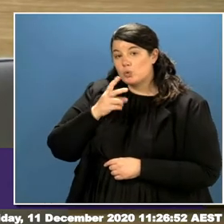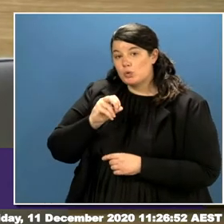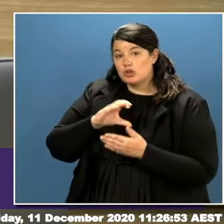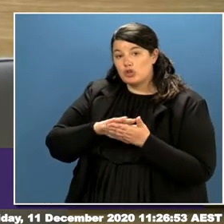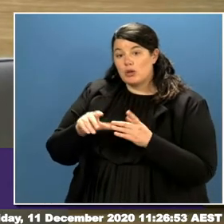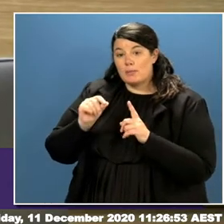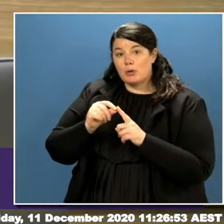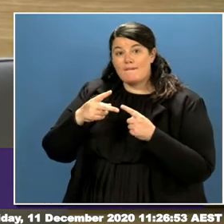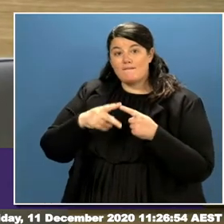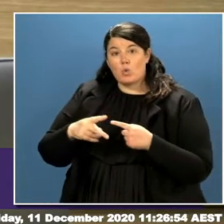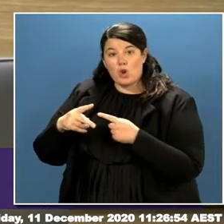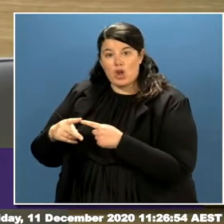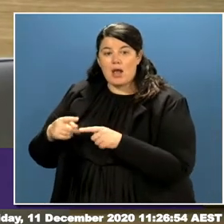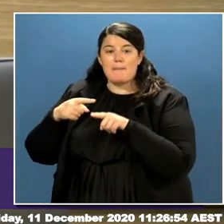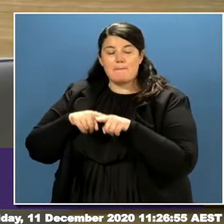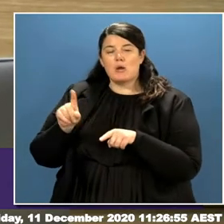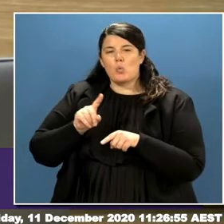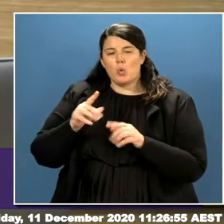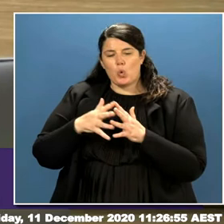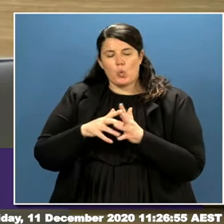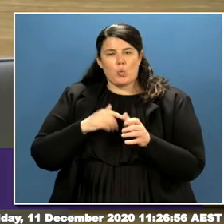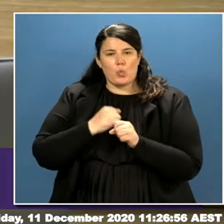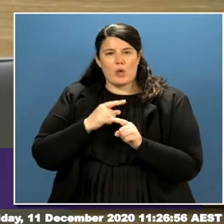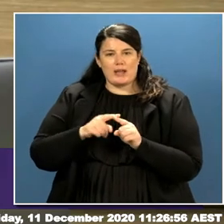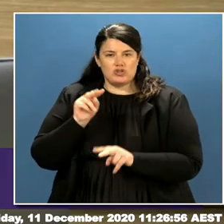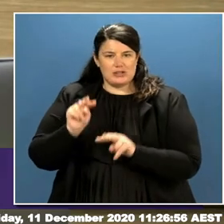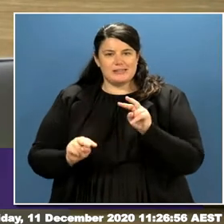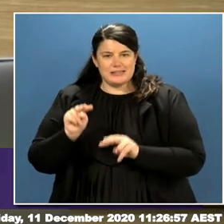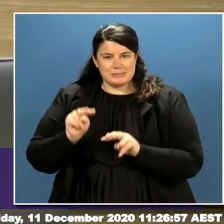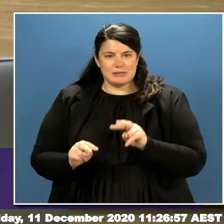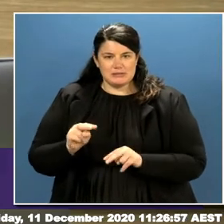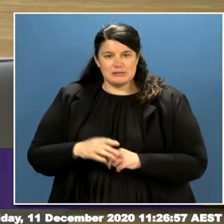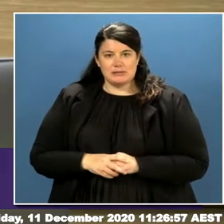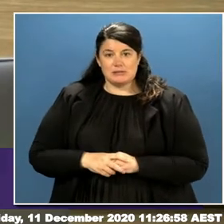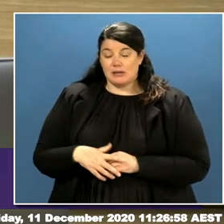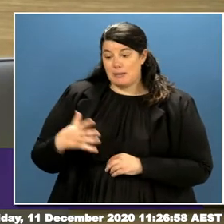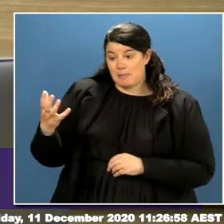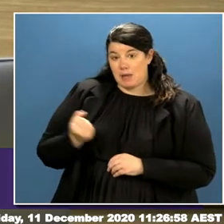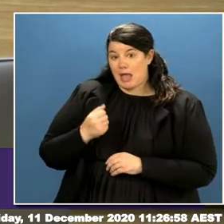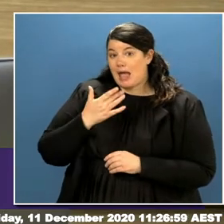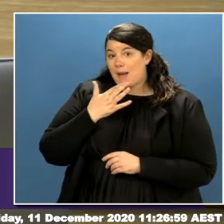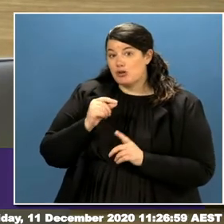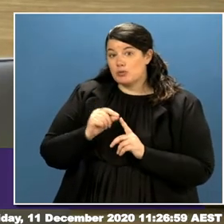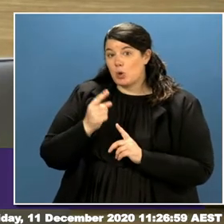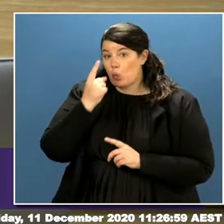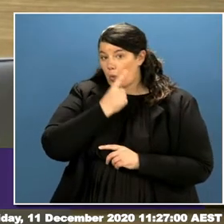to a wage assessment. I was paid an hourly rate of $3.51.